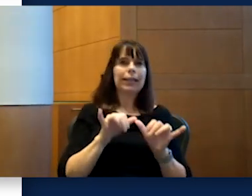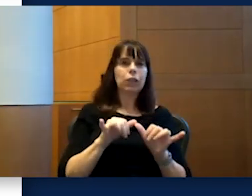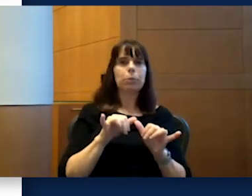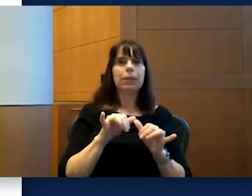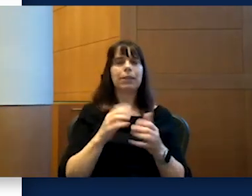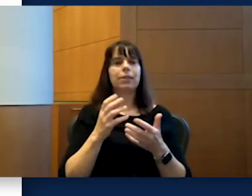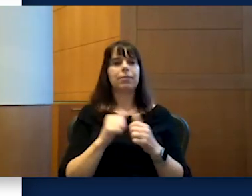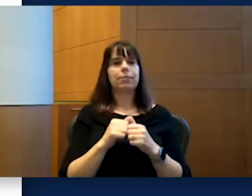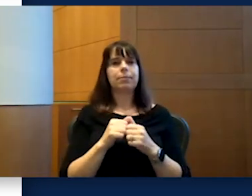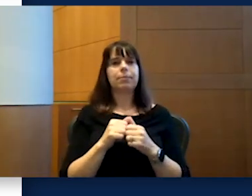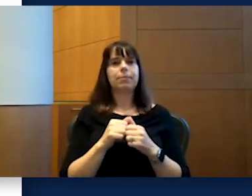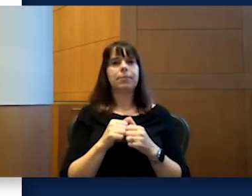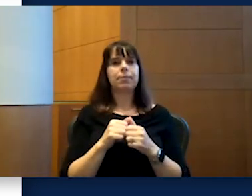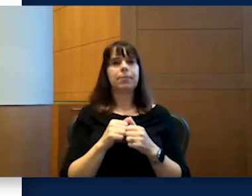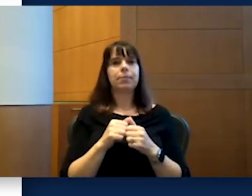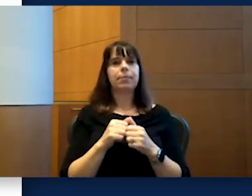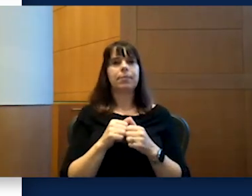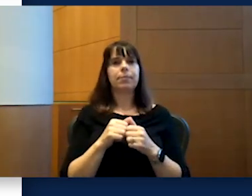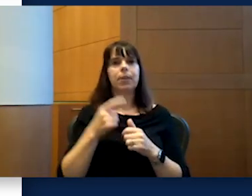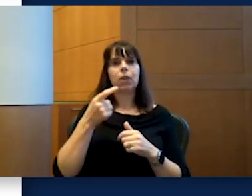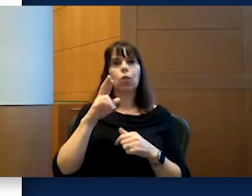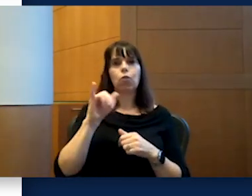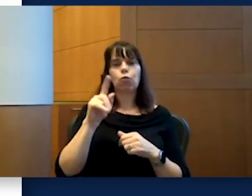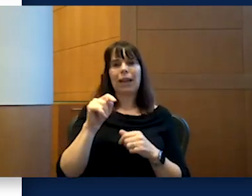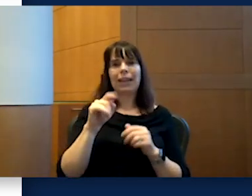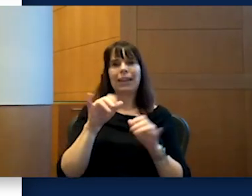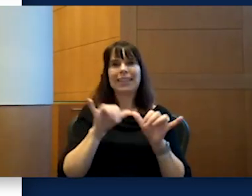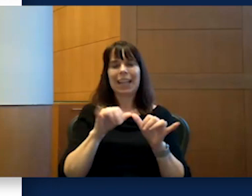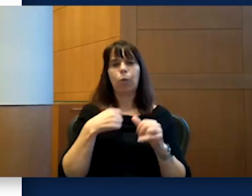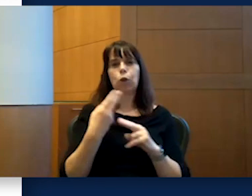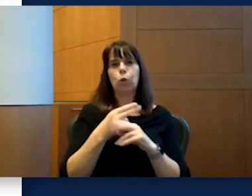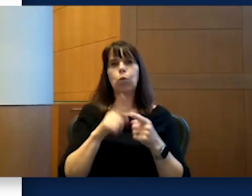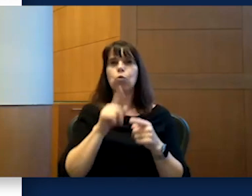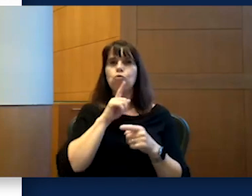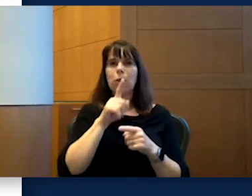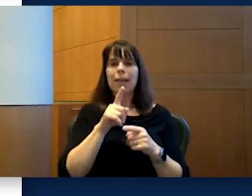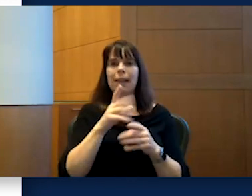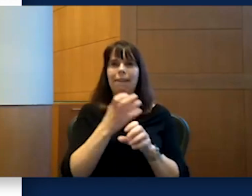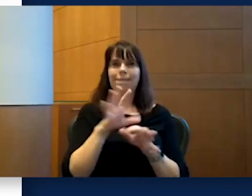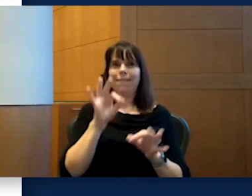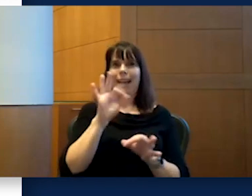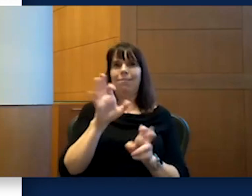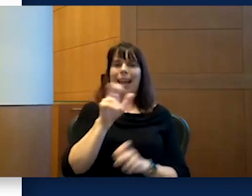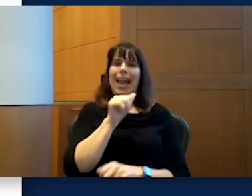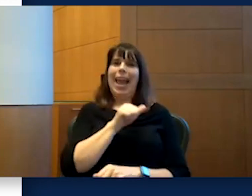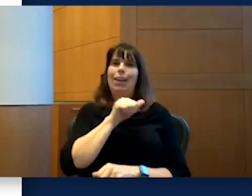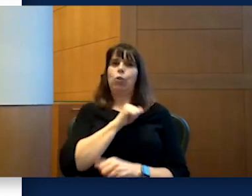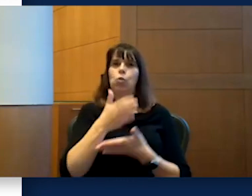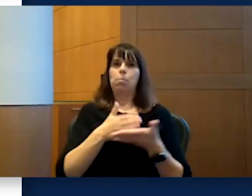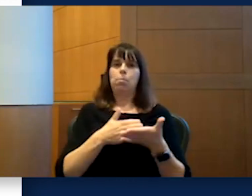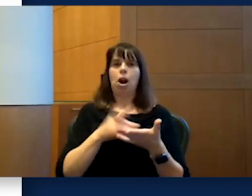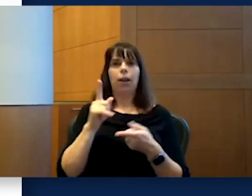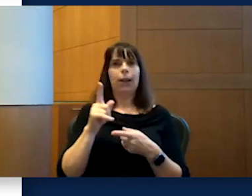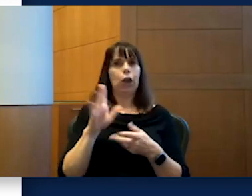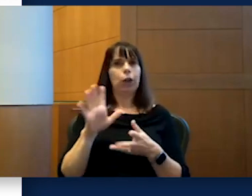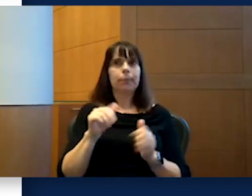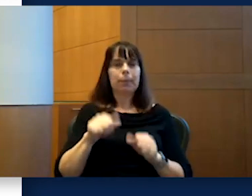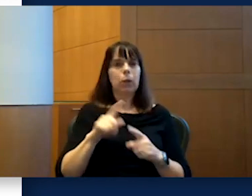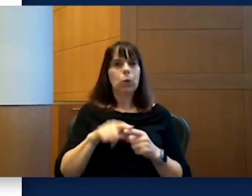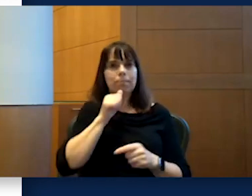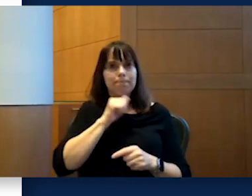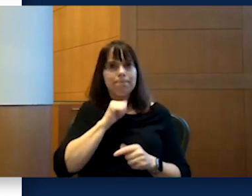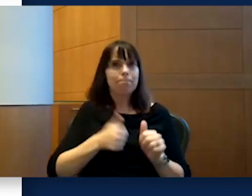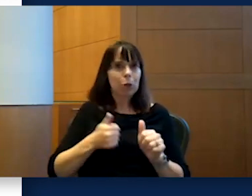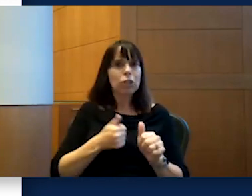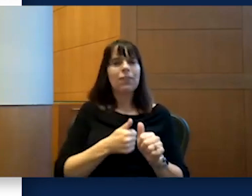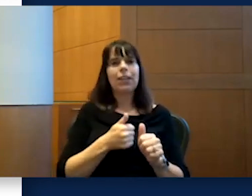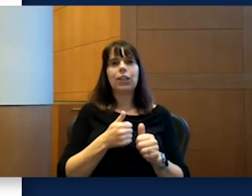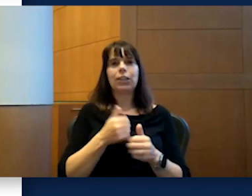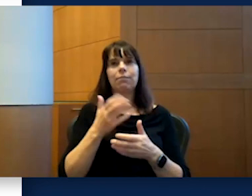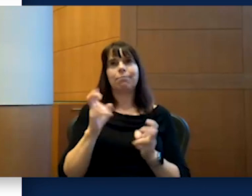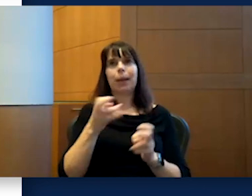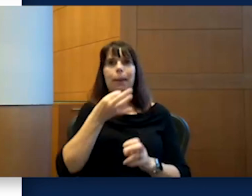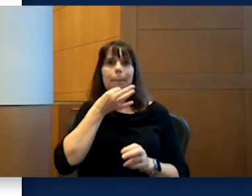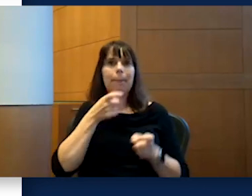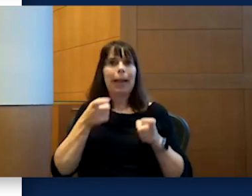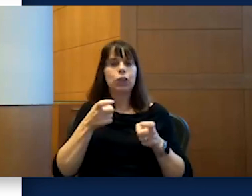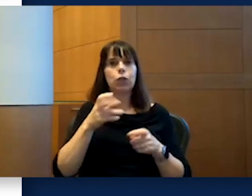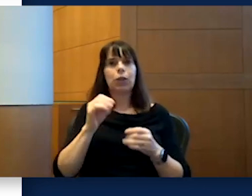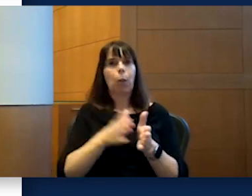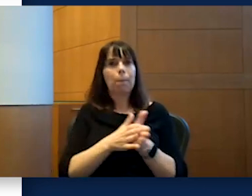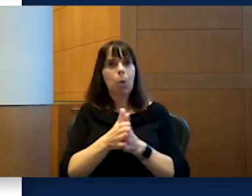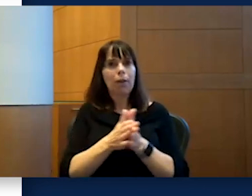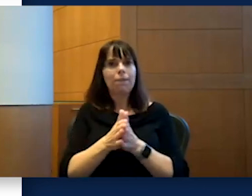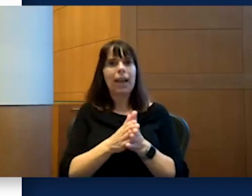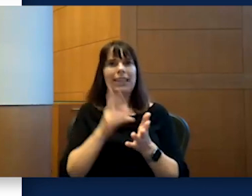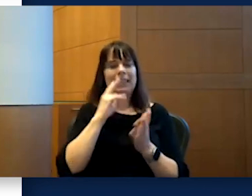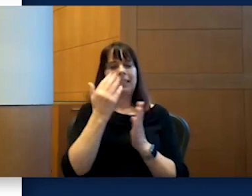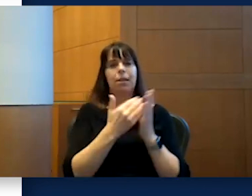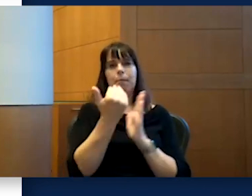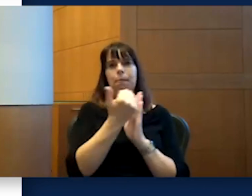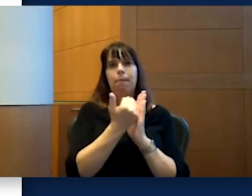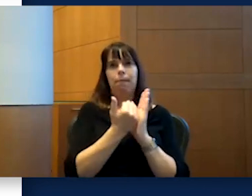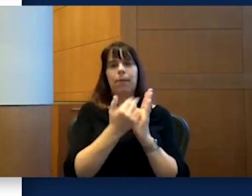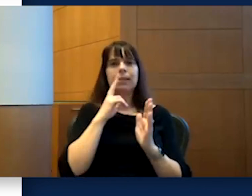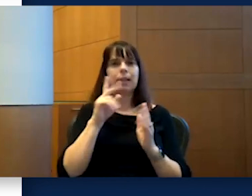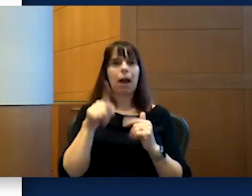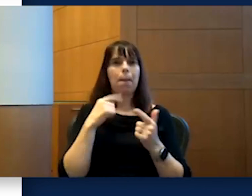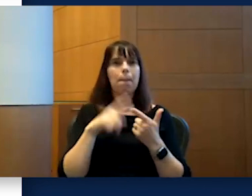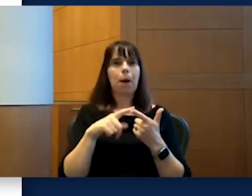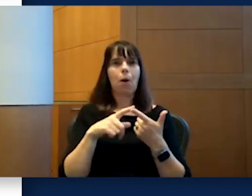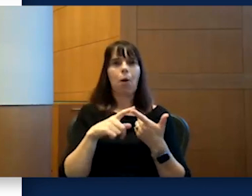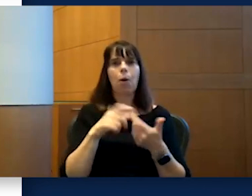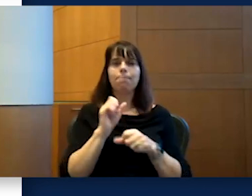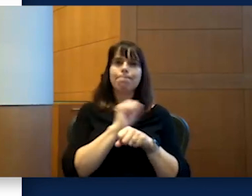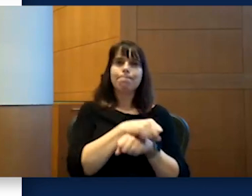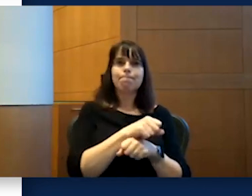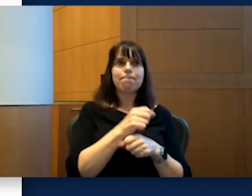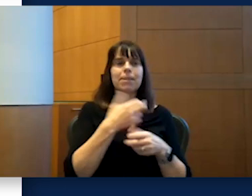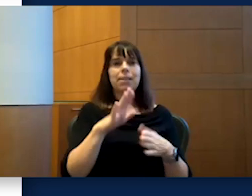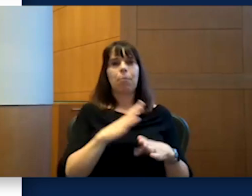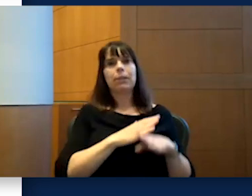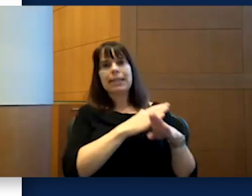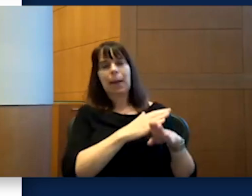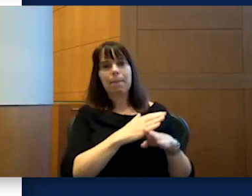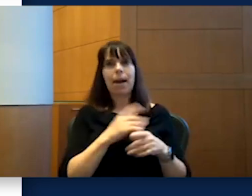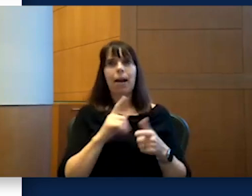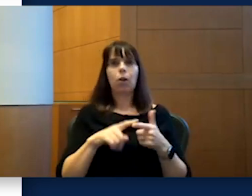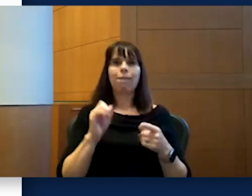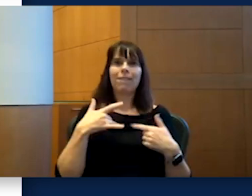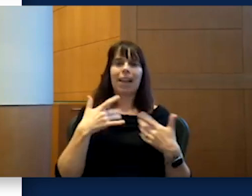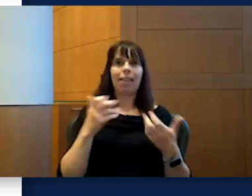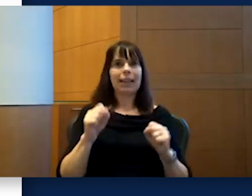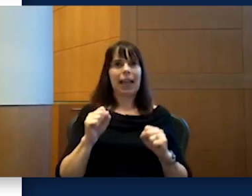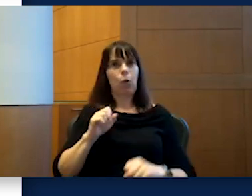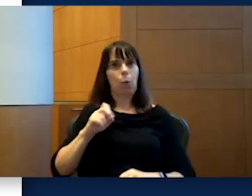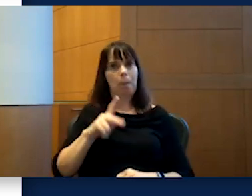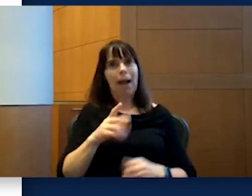I want to be mindful of time. Here's an overview of our instruments and measures. The grit scale was something we used to get at the attitudinal piece. Perseverance, we sometimes refer to as mastery motivation. You see overcoming setbacks, being able to bounce back from challenges and pitfalls, different things like that.